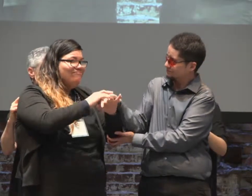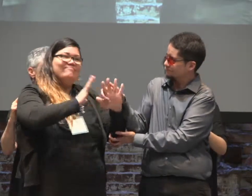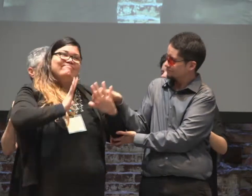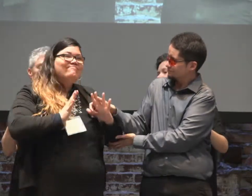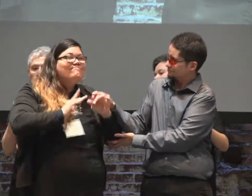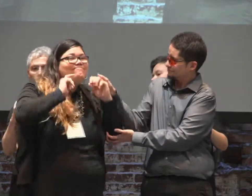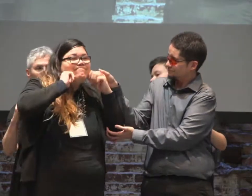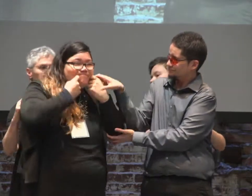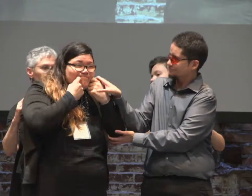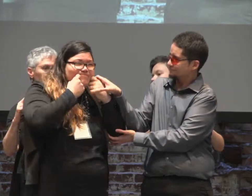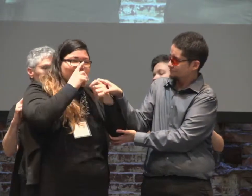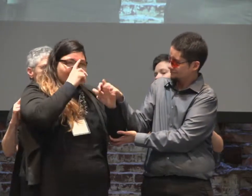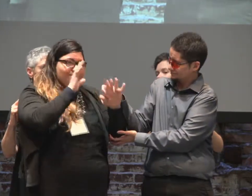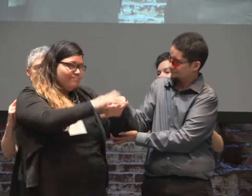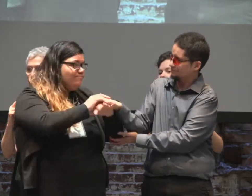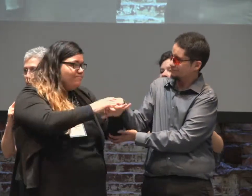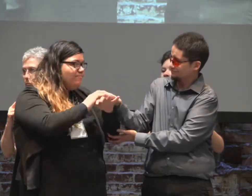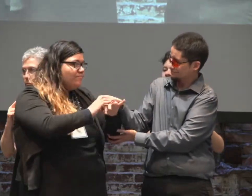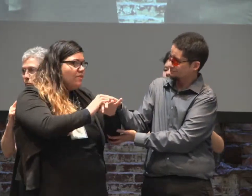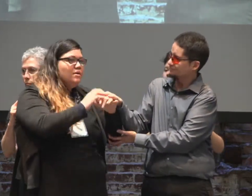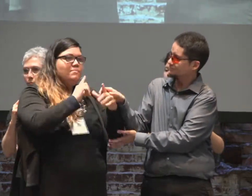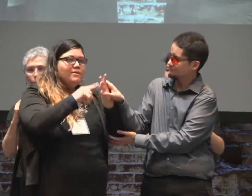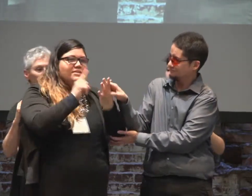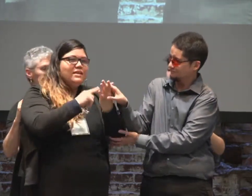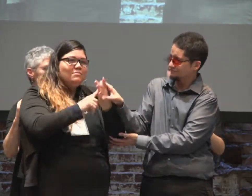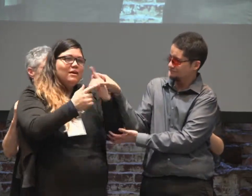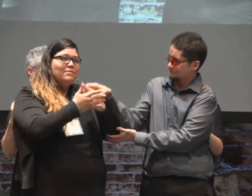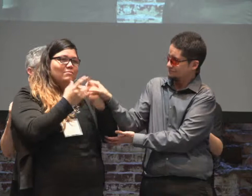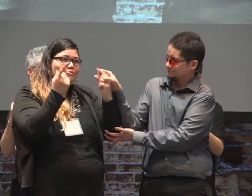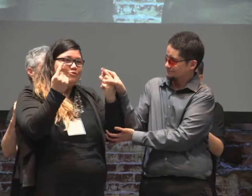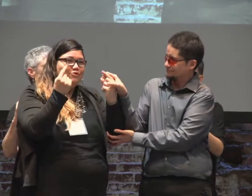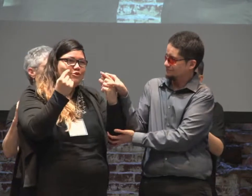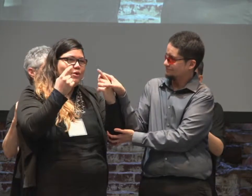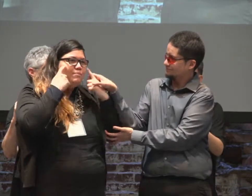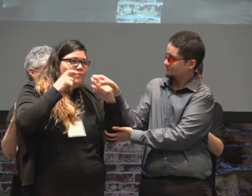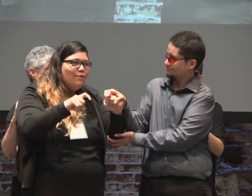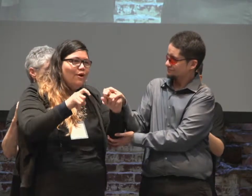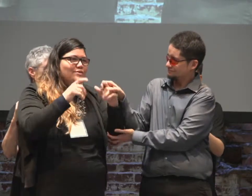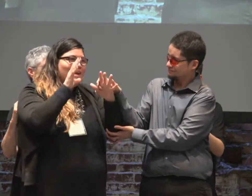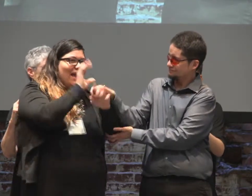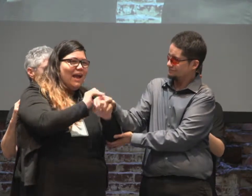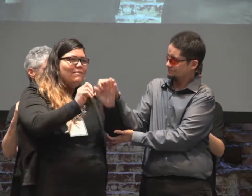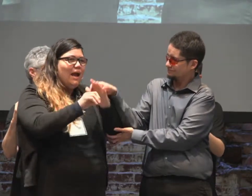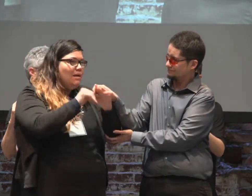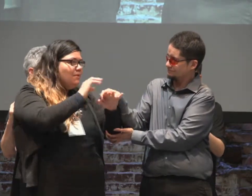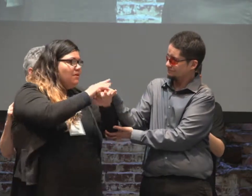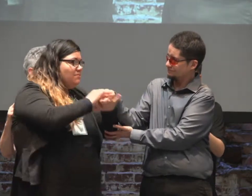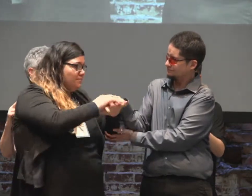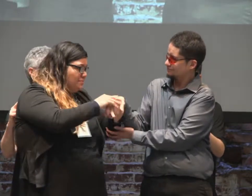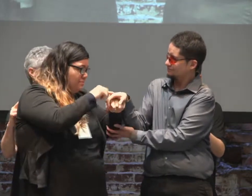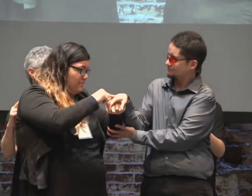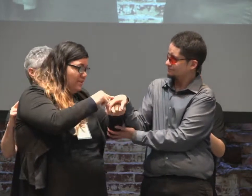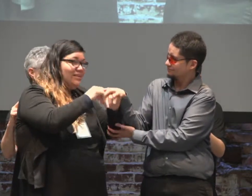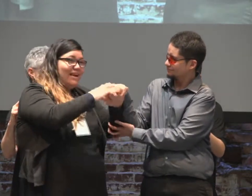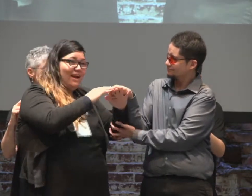[Yash Interpreter] And lastly, we appreciate that direct conversation. If you come up to us and you put your hands over our hands